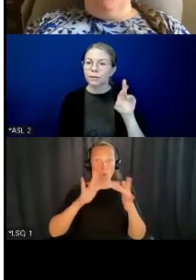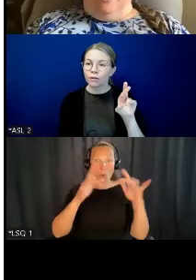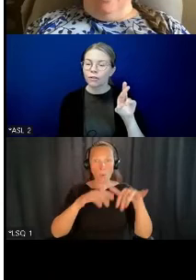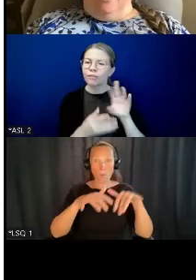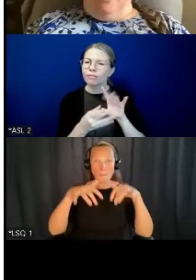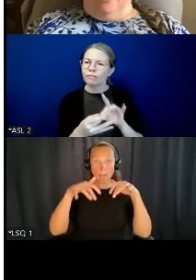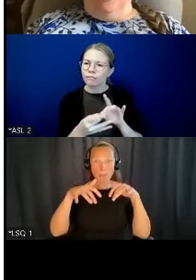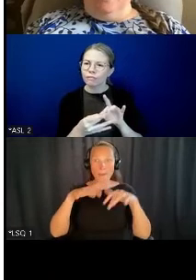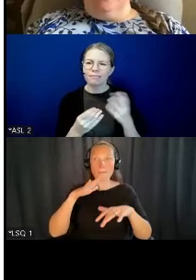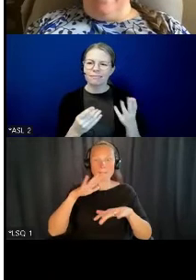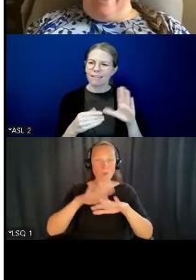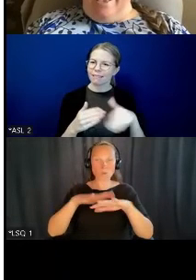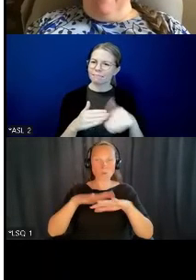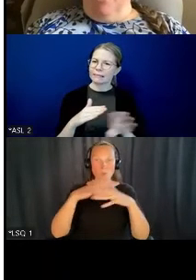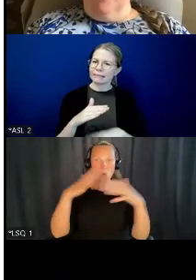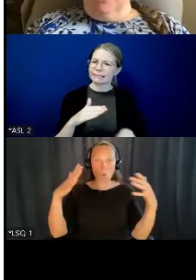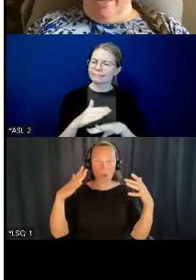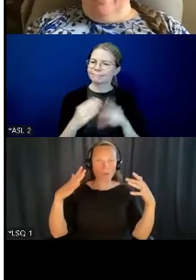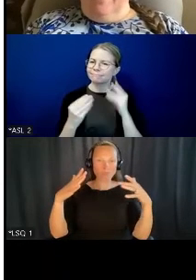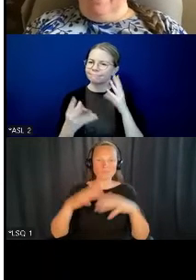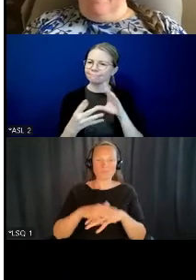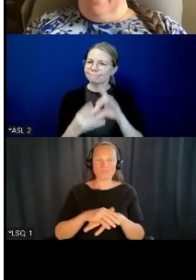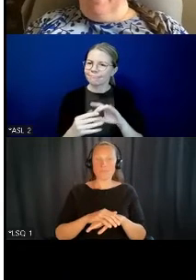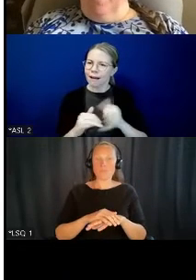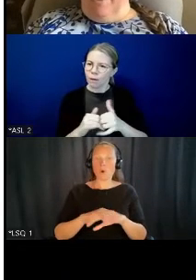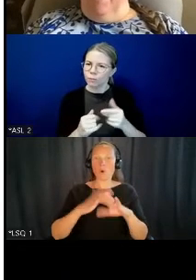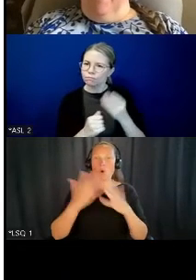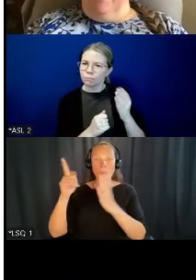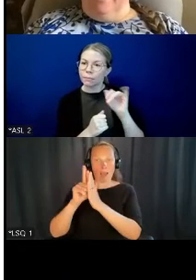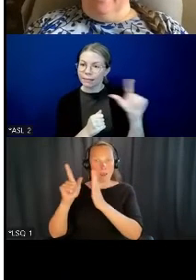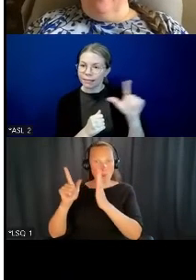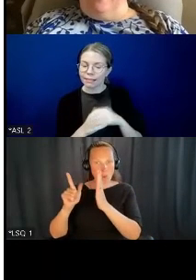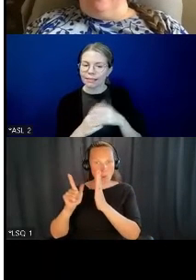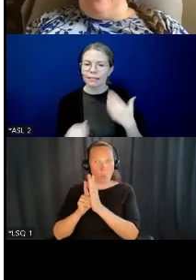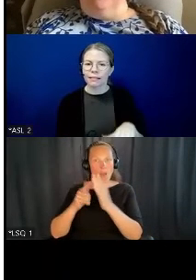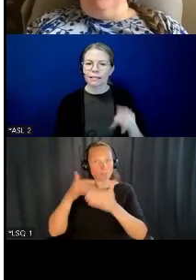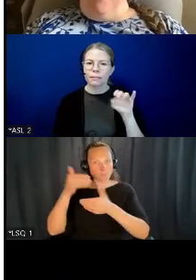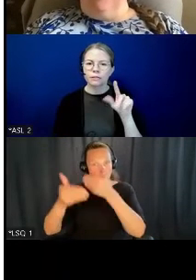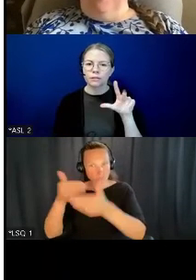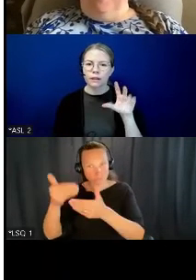MY NAME IS MICHELLE HEWITT. AND I'M CO-CHAIR OF DISABILITY WITHOUT POVERTY. I'LL BE YOUR HOST FOR